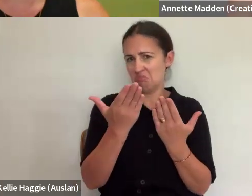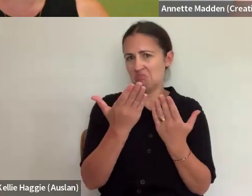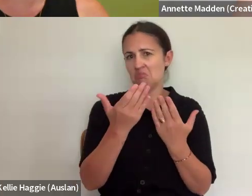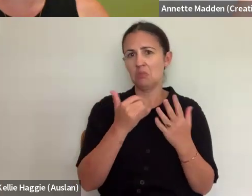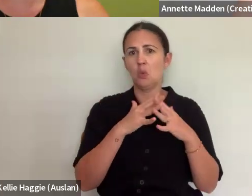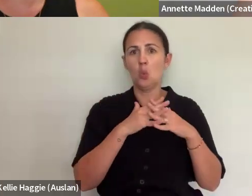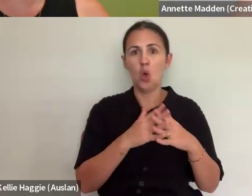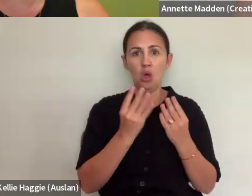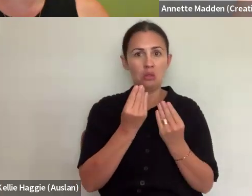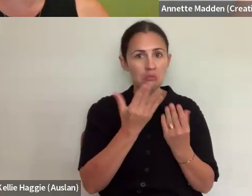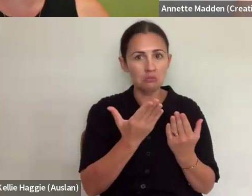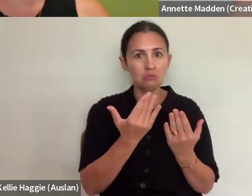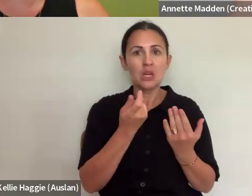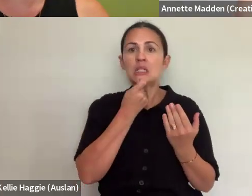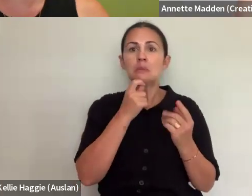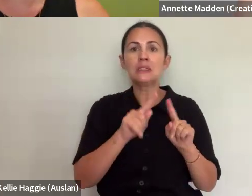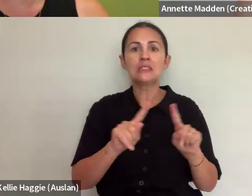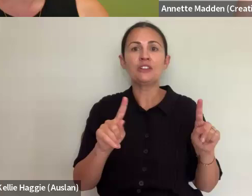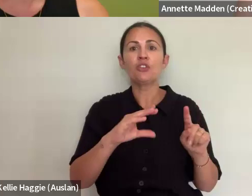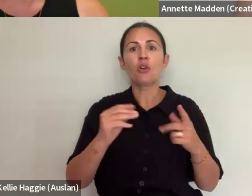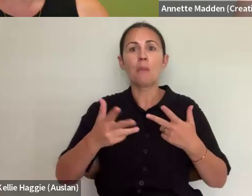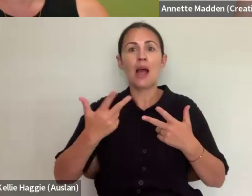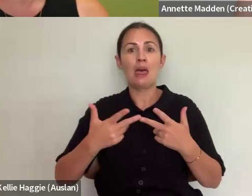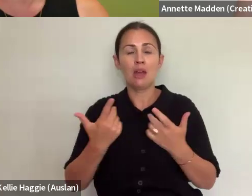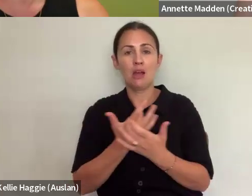Something else to put out there